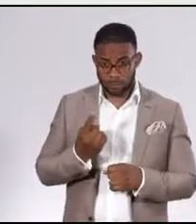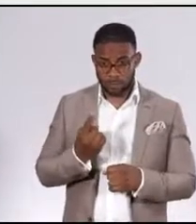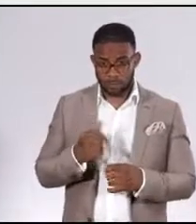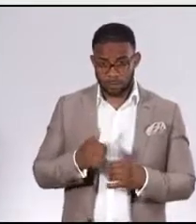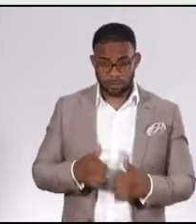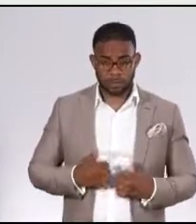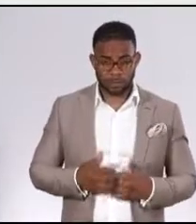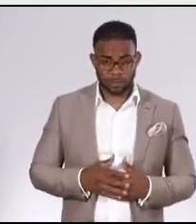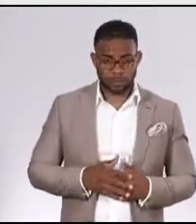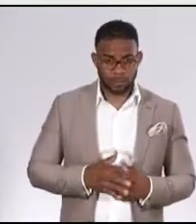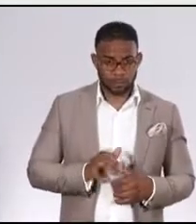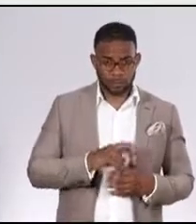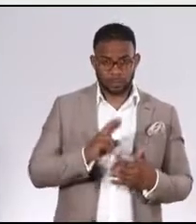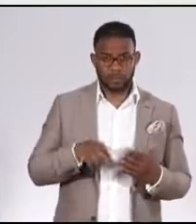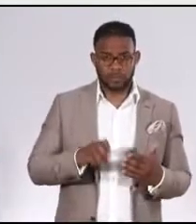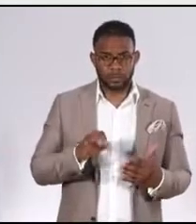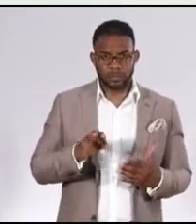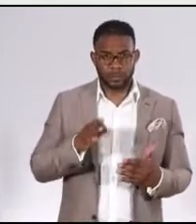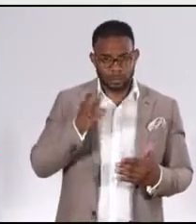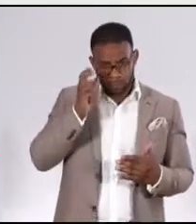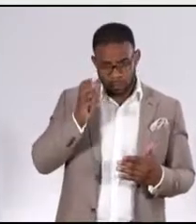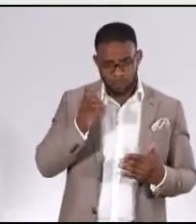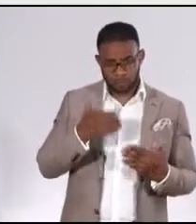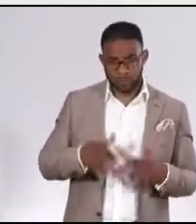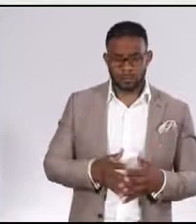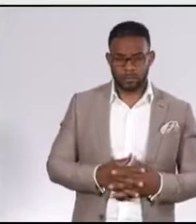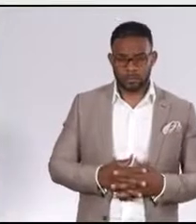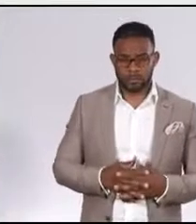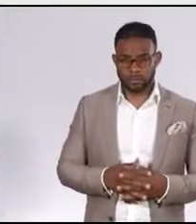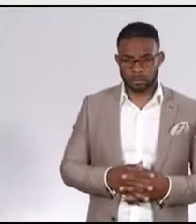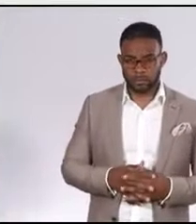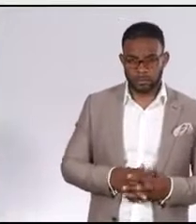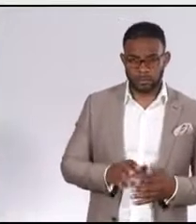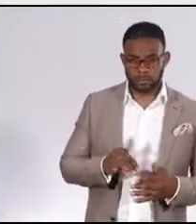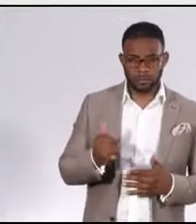as a result of hearing loss and other associated symptoms.